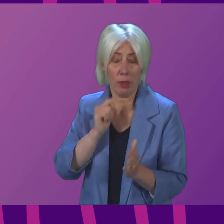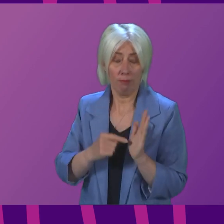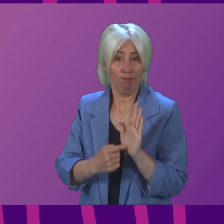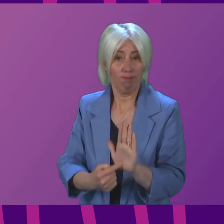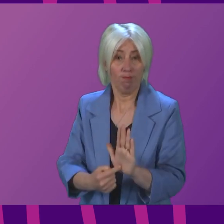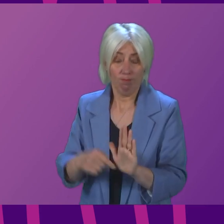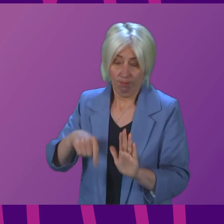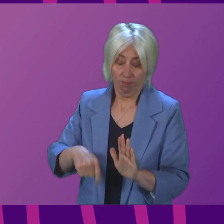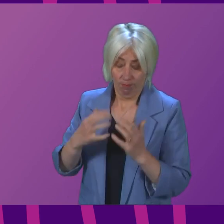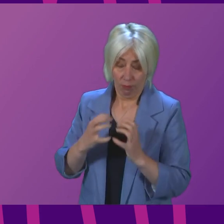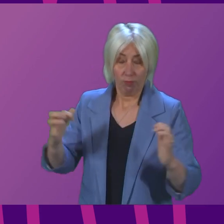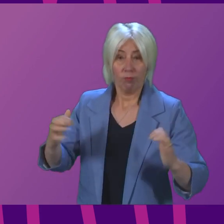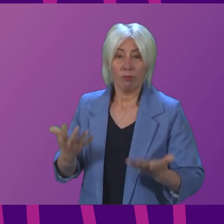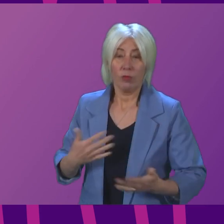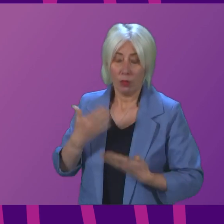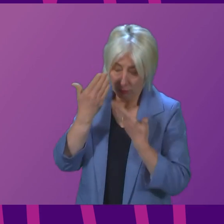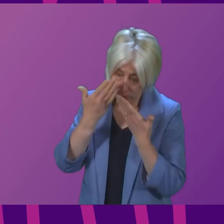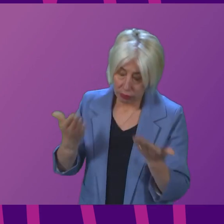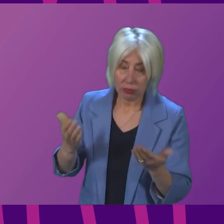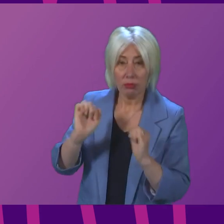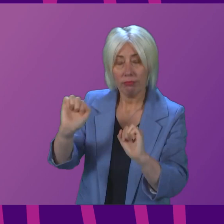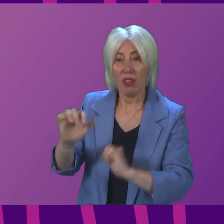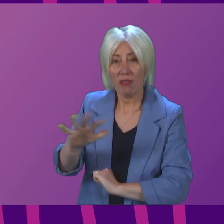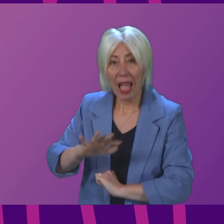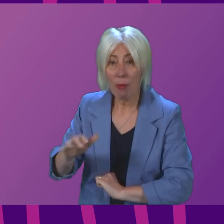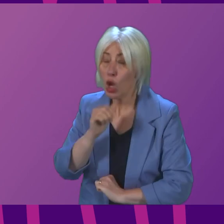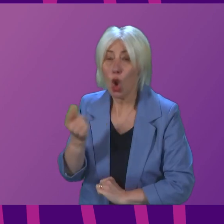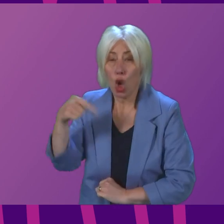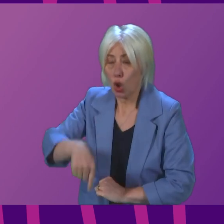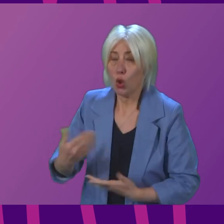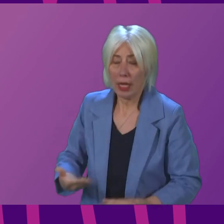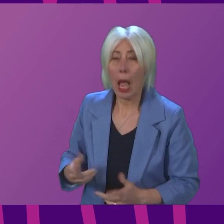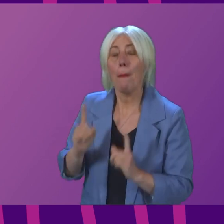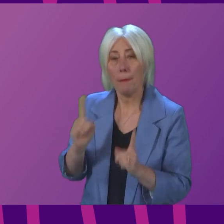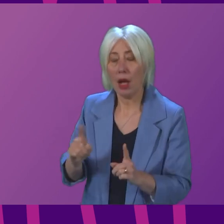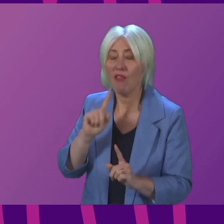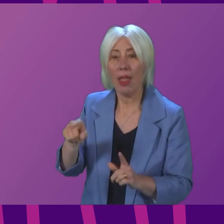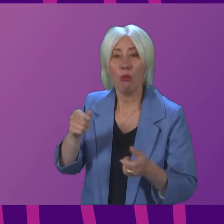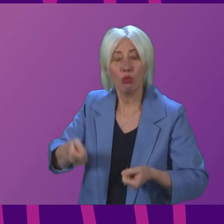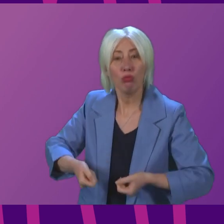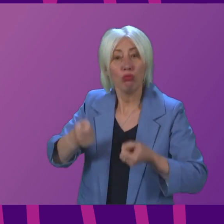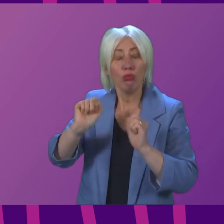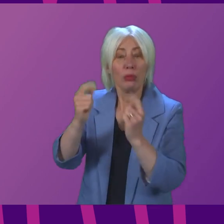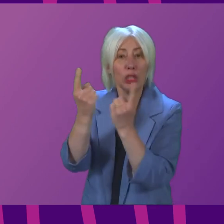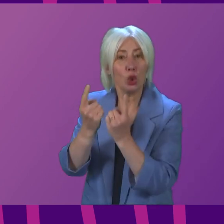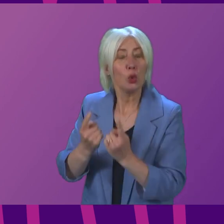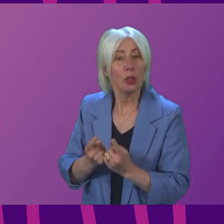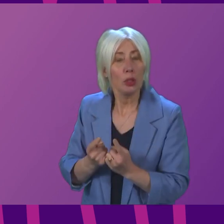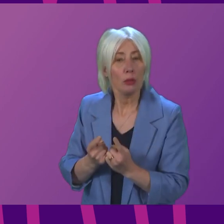I pay tribute to Louise’s family not only for being here today, but for raising the issues.